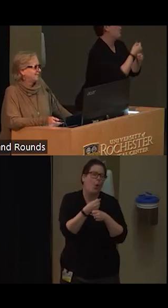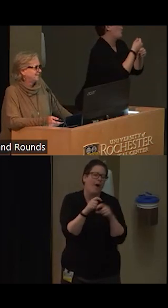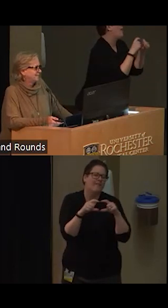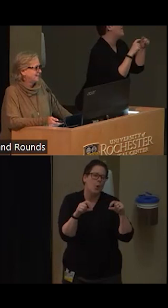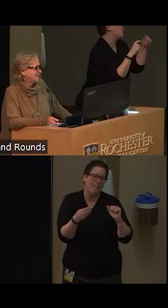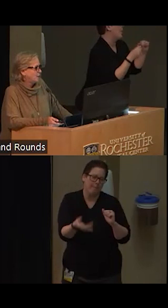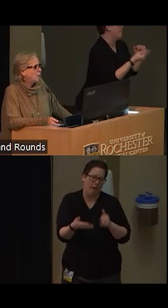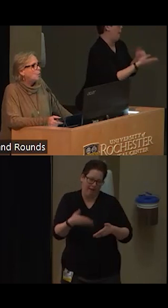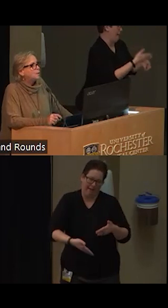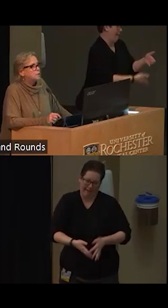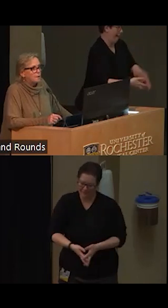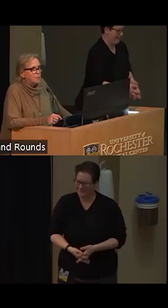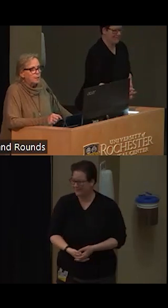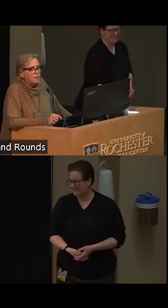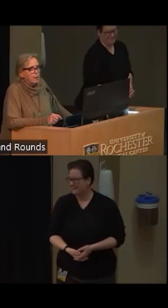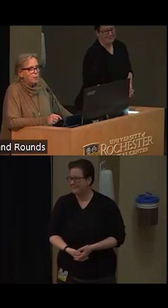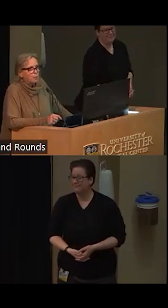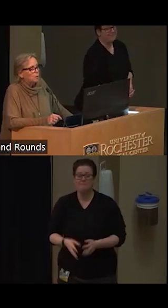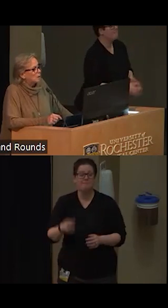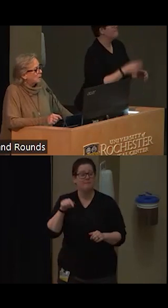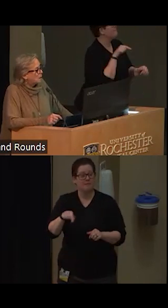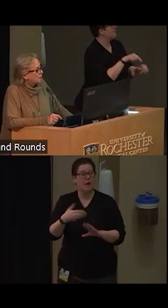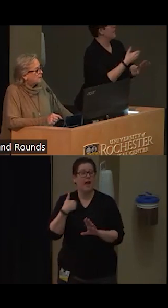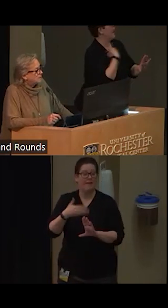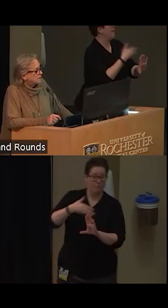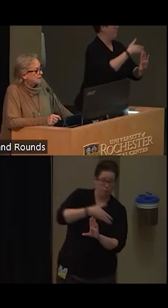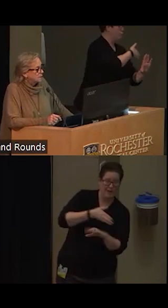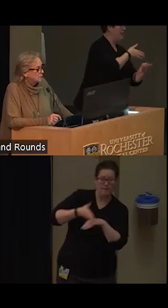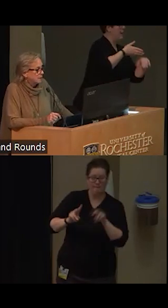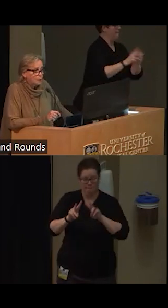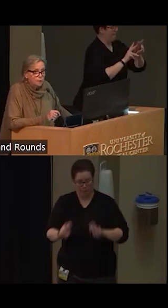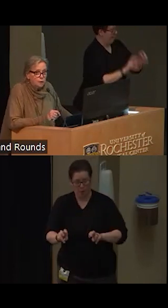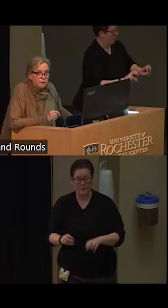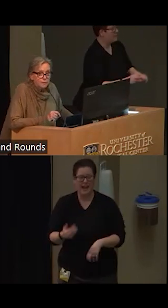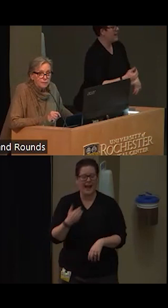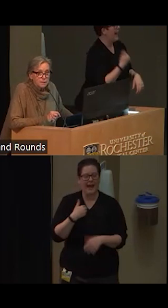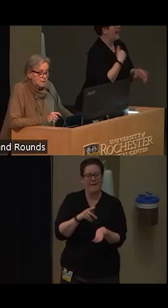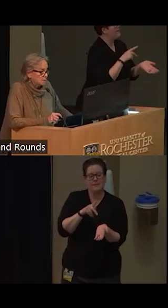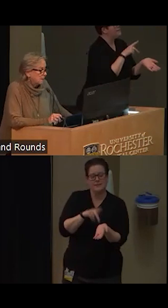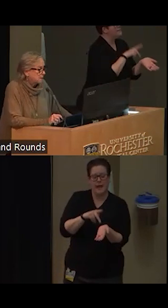we do have a pre and post uh there is a psychiatric mental health nursing self-assessment